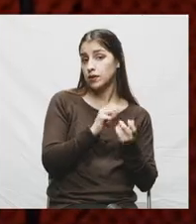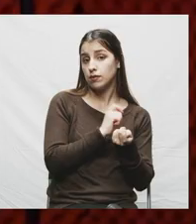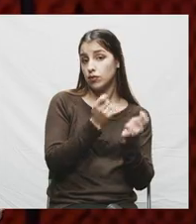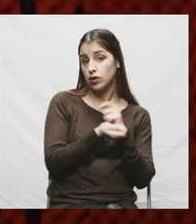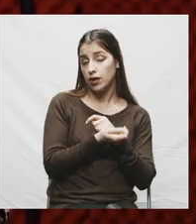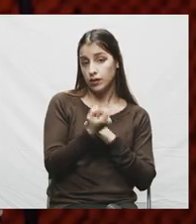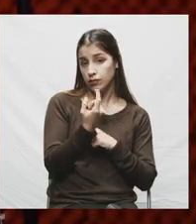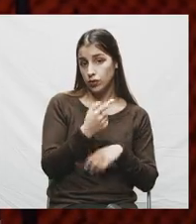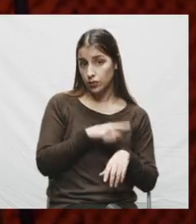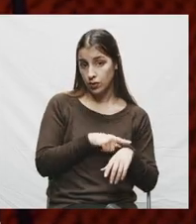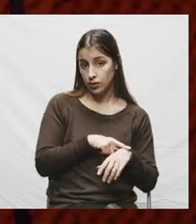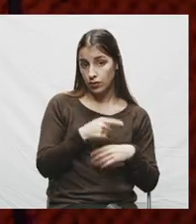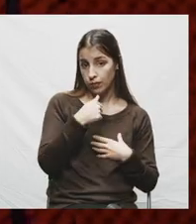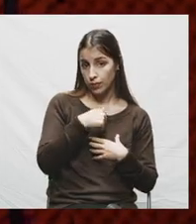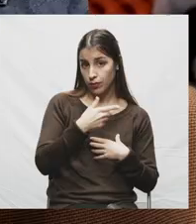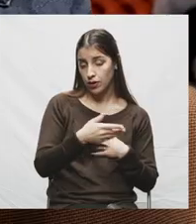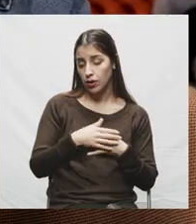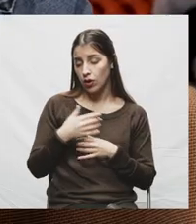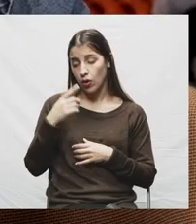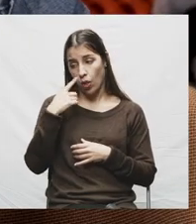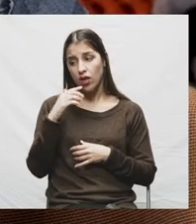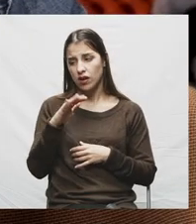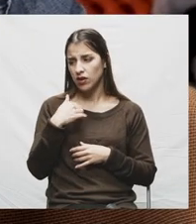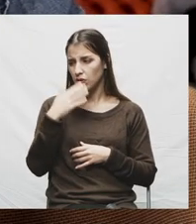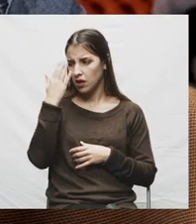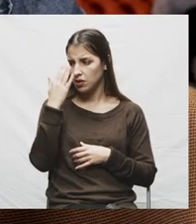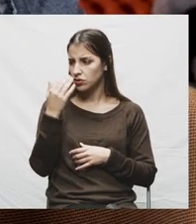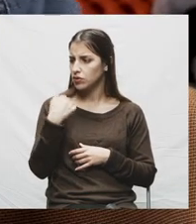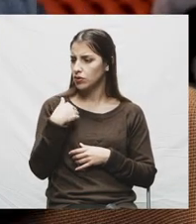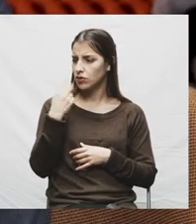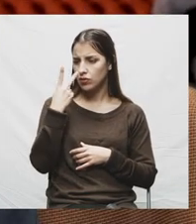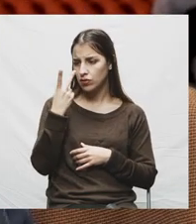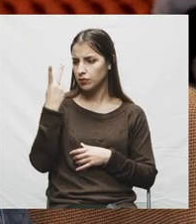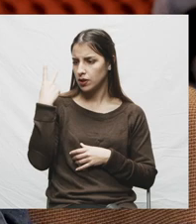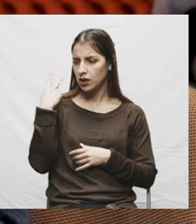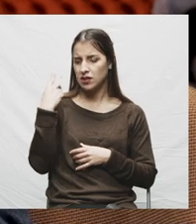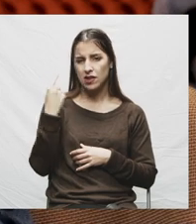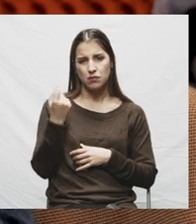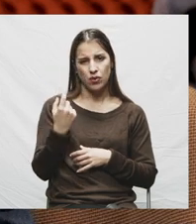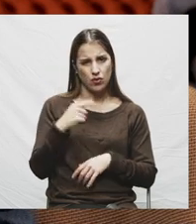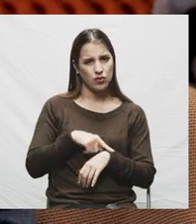and you transform yourself, in a short time, right? I think, when I look back, that it's a really short time.